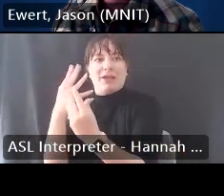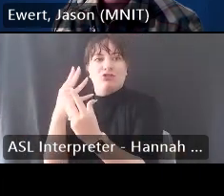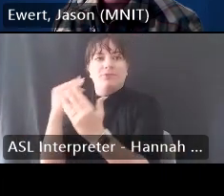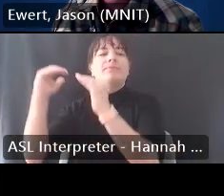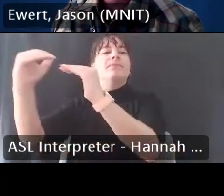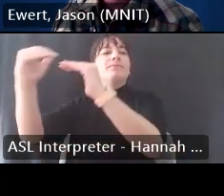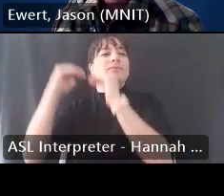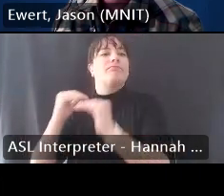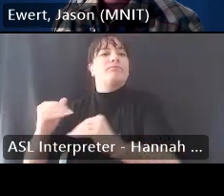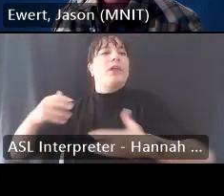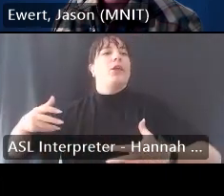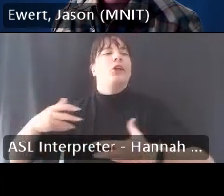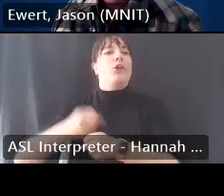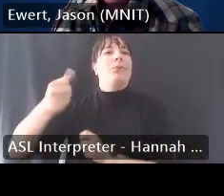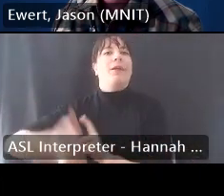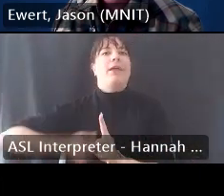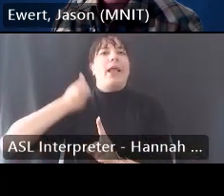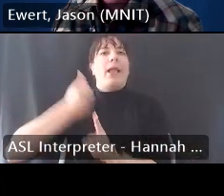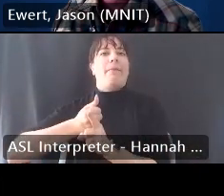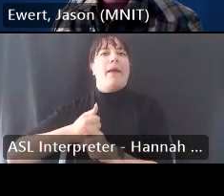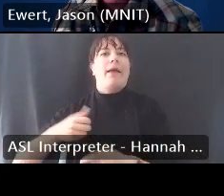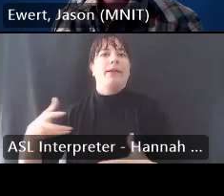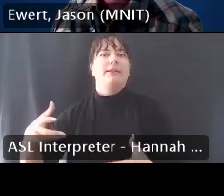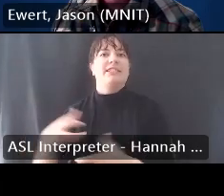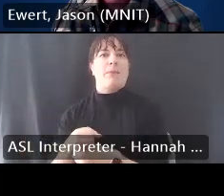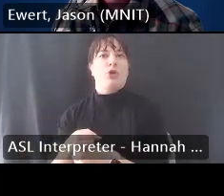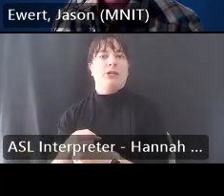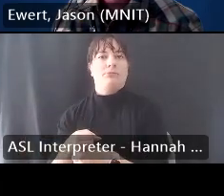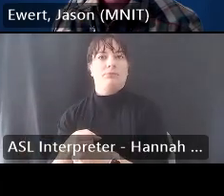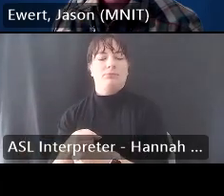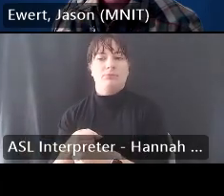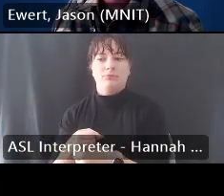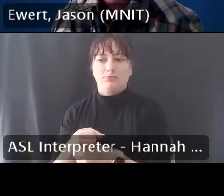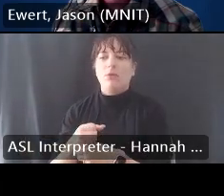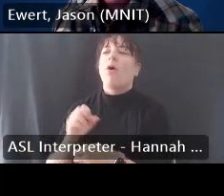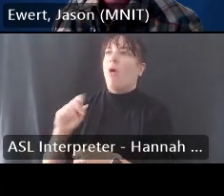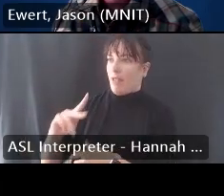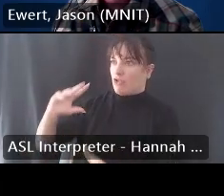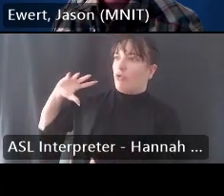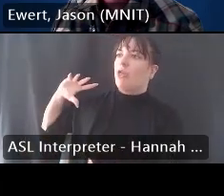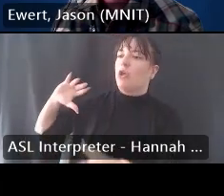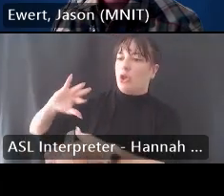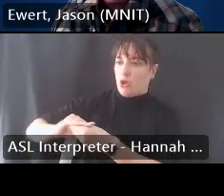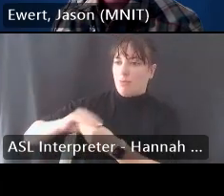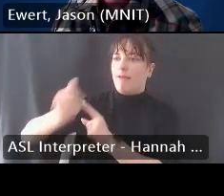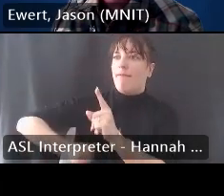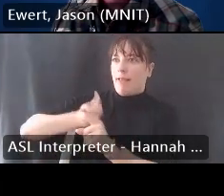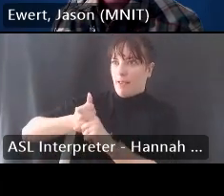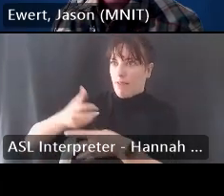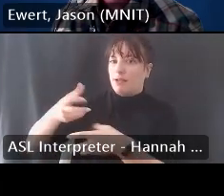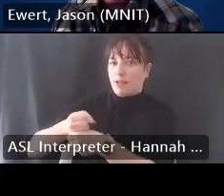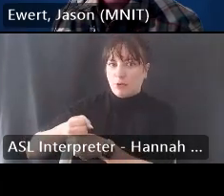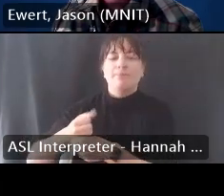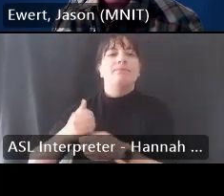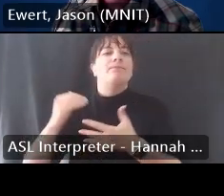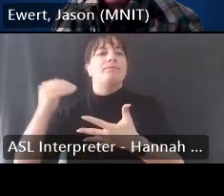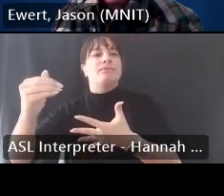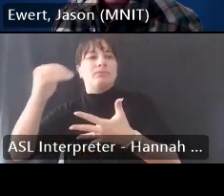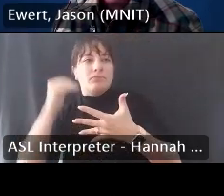So impact summary. Cumulative impact summary. Open navigation options for air pollution. Button collapsed.